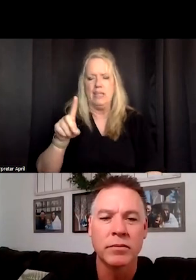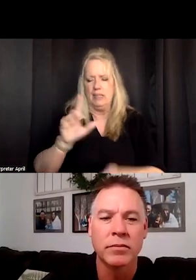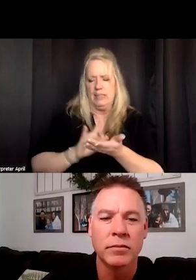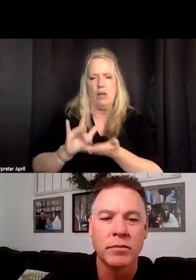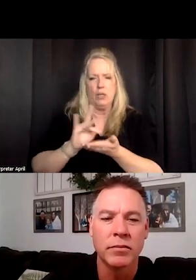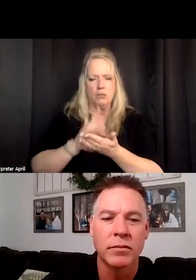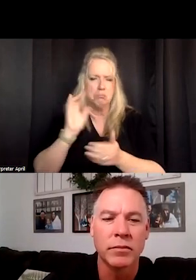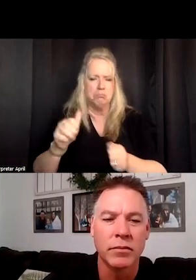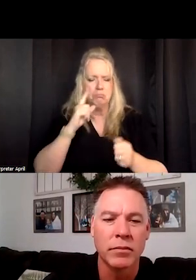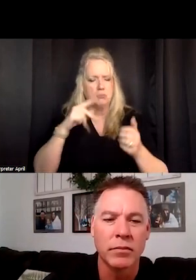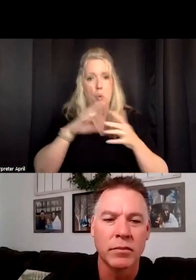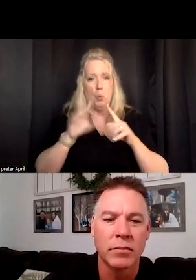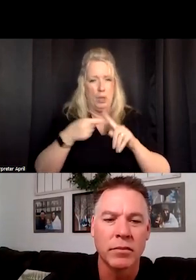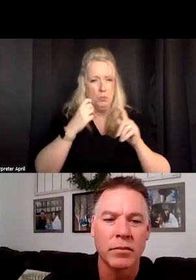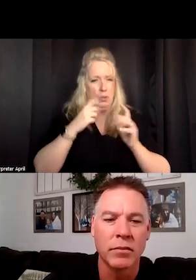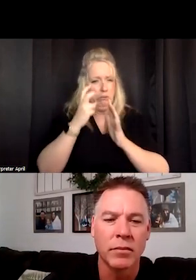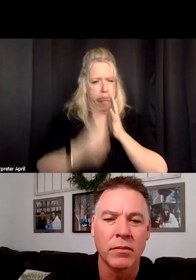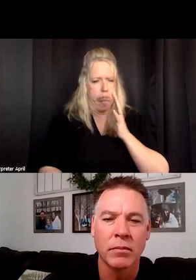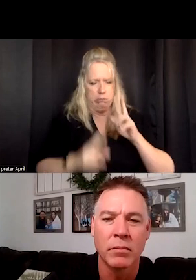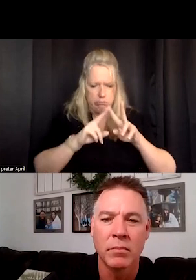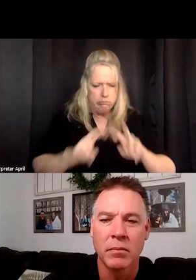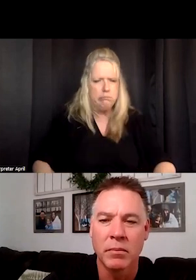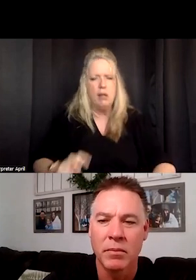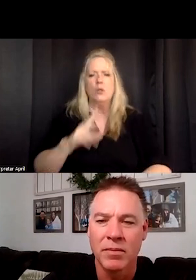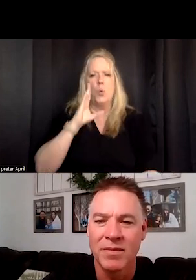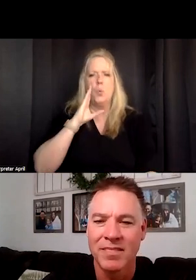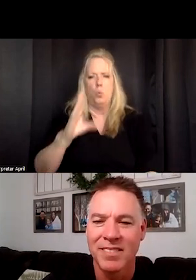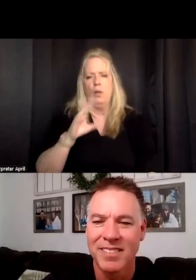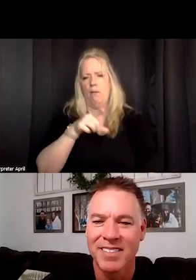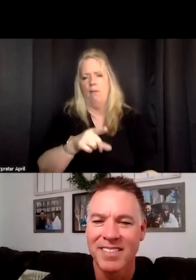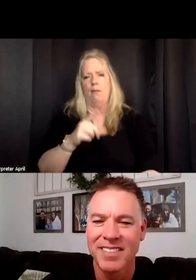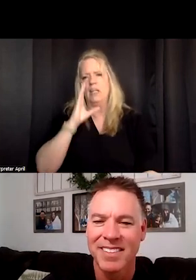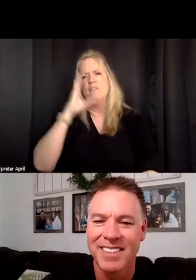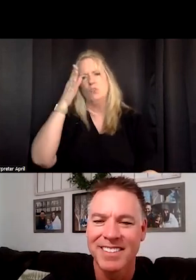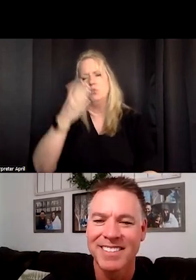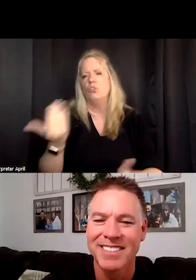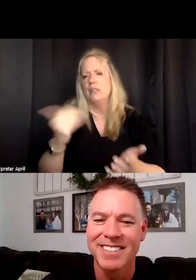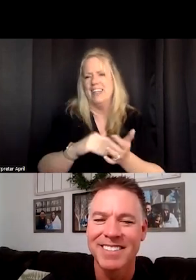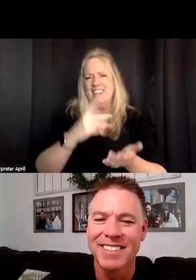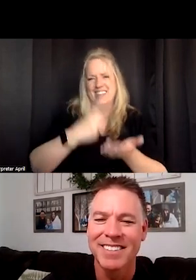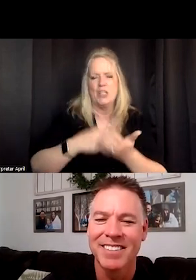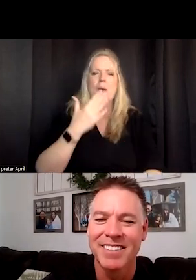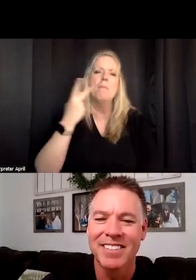DOVE DEEPLY INTO IT. WE WILL DIVE INTO THIS IN FUTURE DISCUSSIONS. PAUL, THANK YOU SO MUCH.